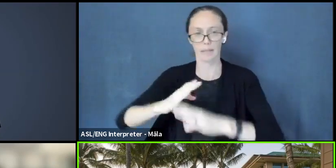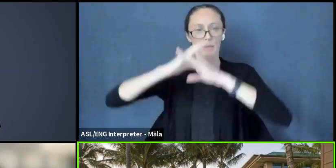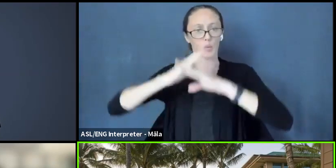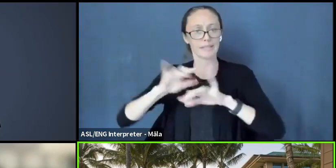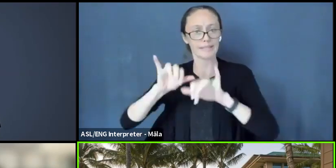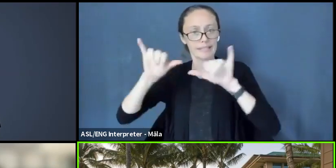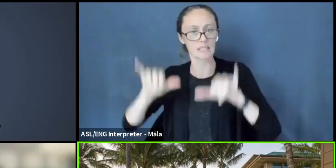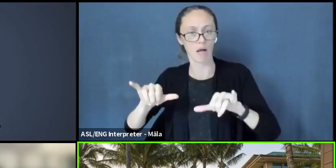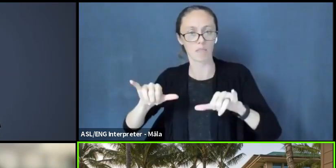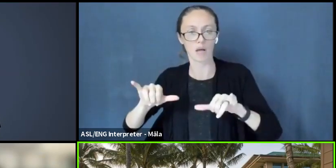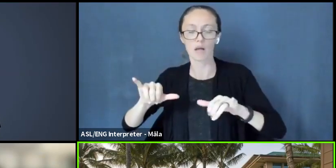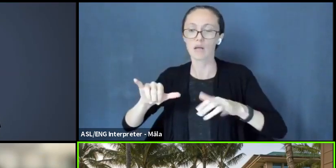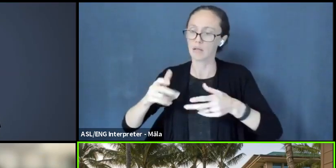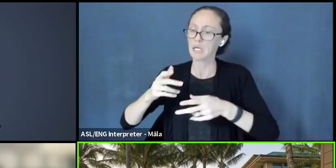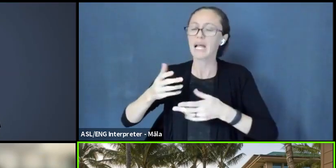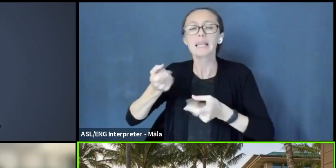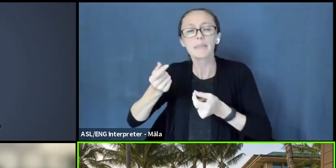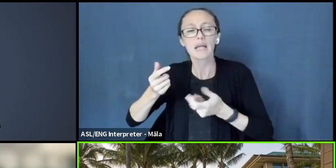system.